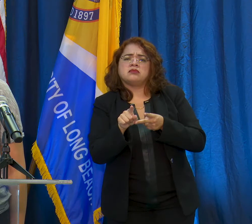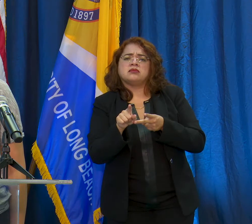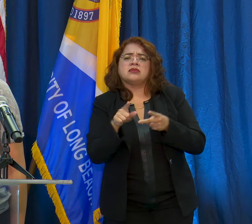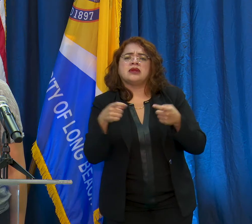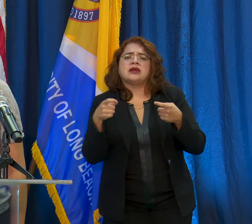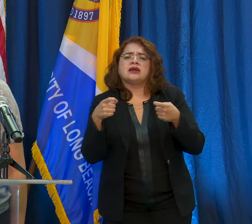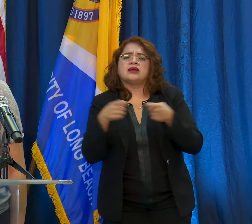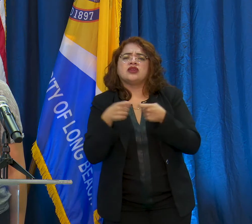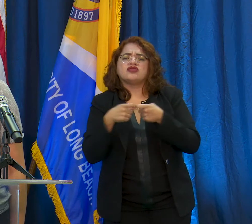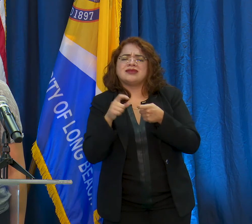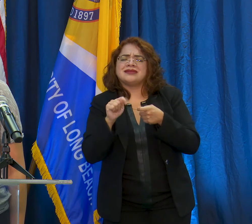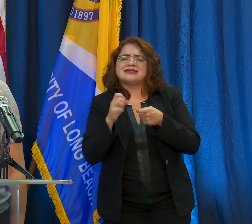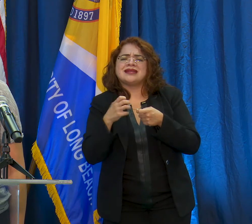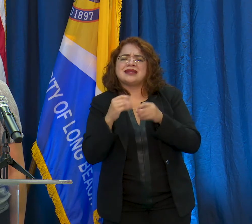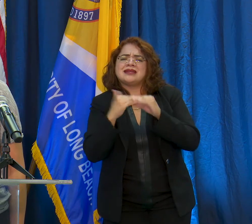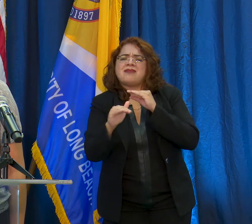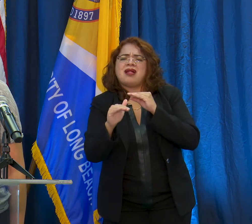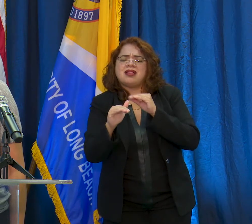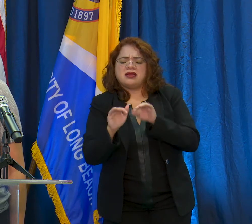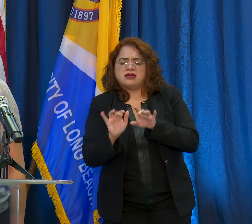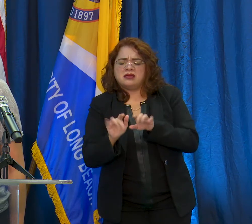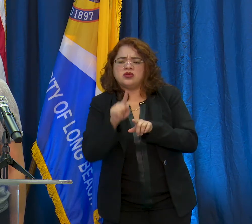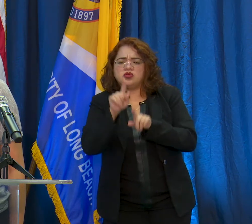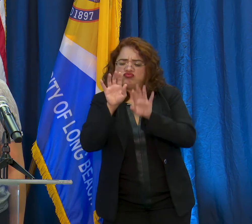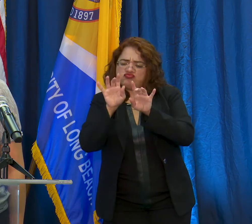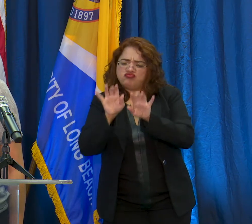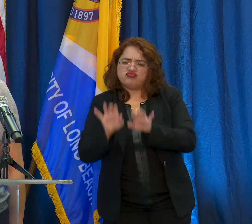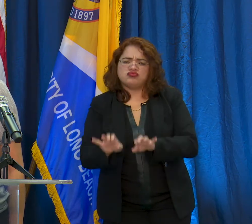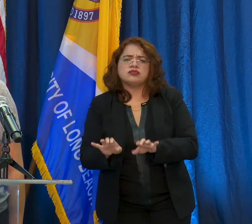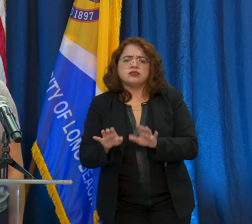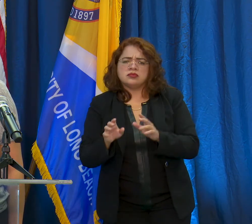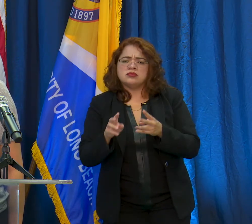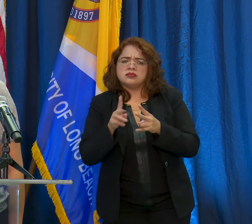via text or email. The information you provide is